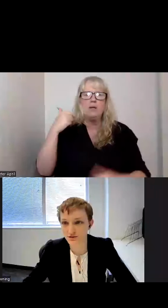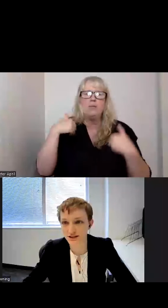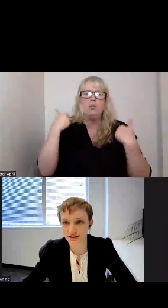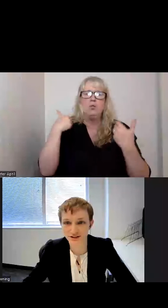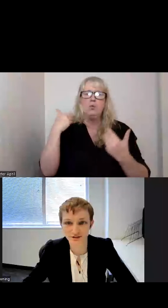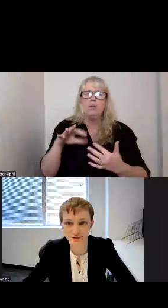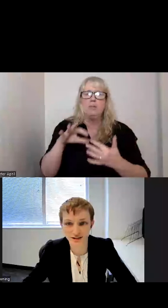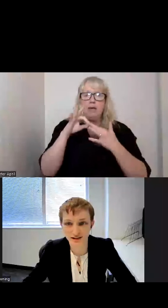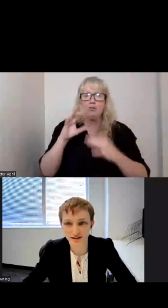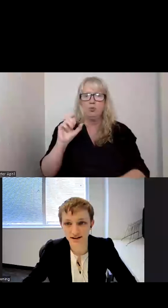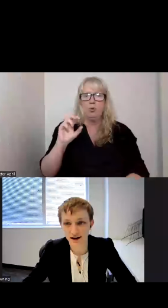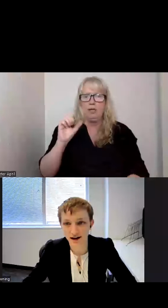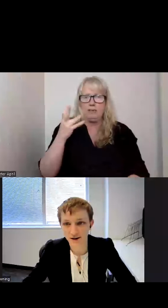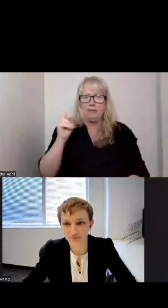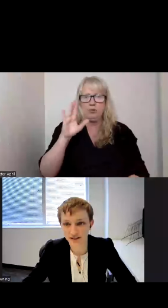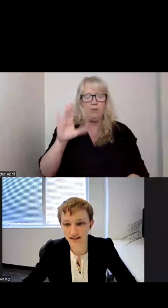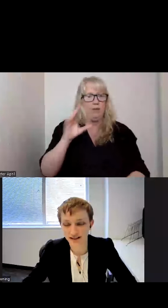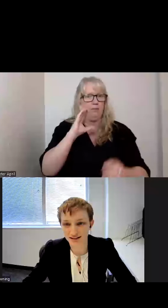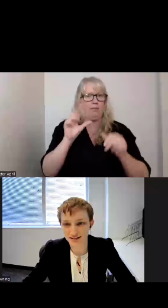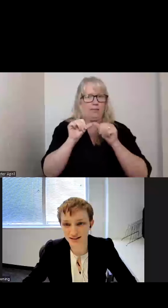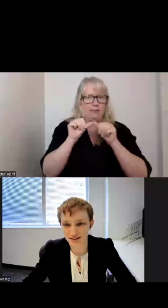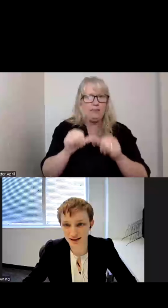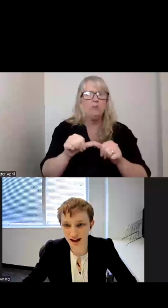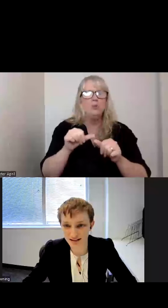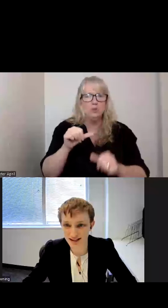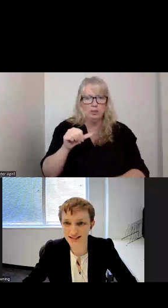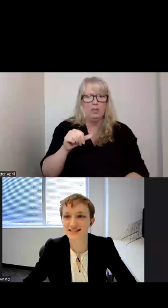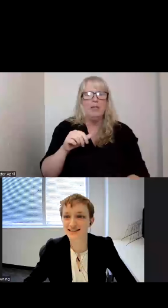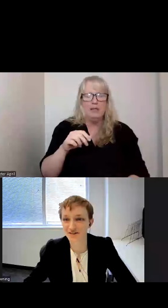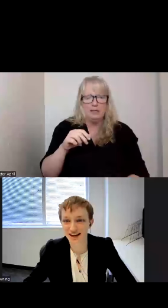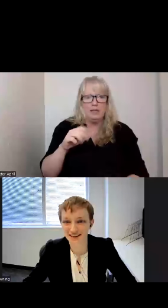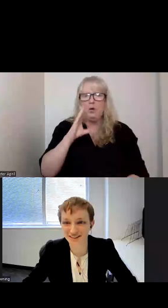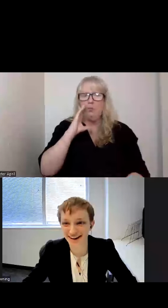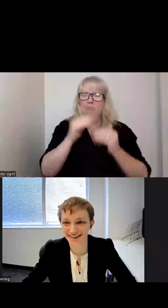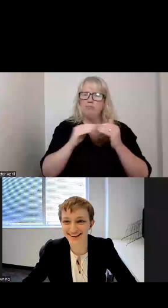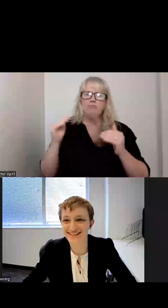CONTINUES TO EXCEED ALL OF THE OTHER AREAS,